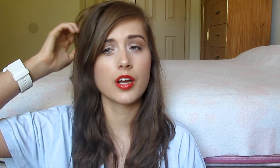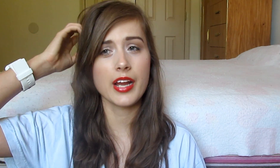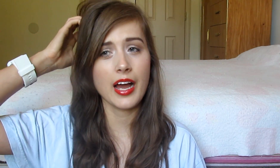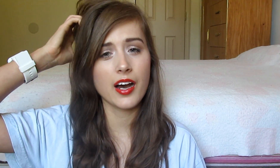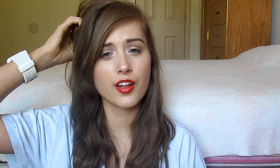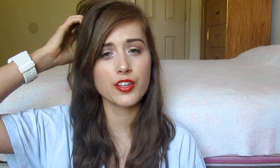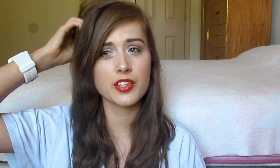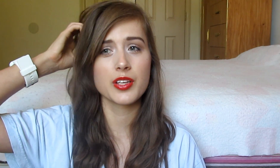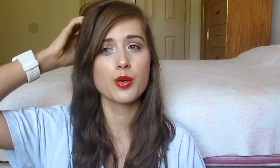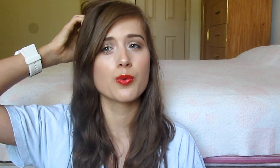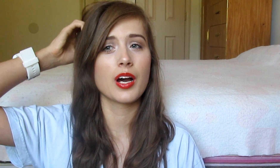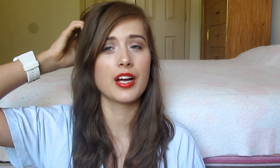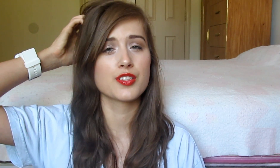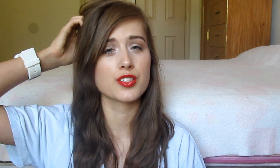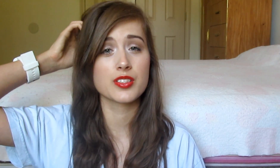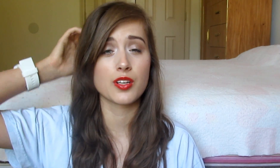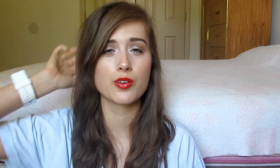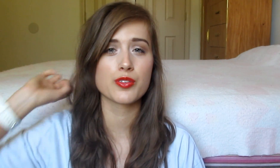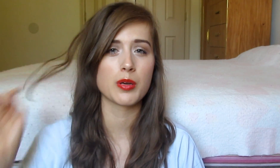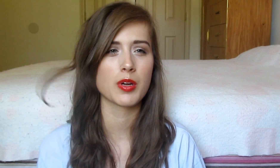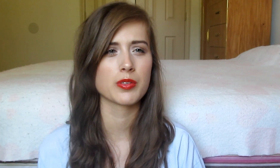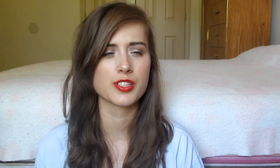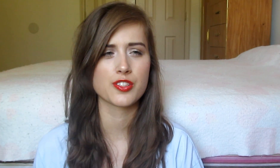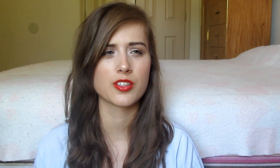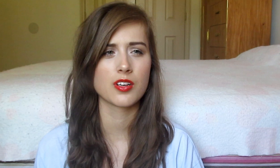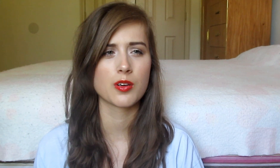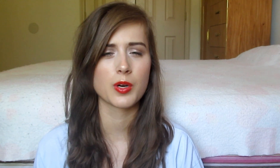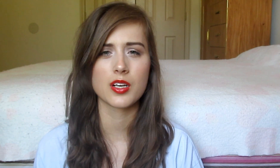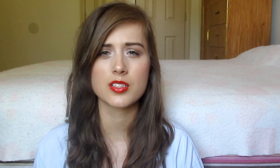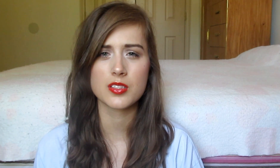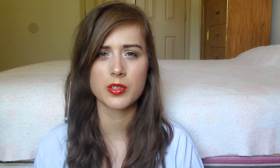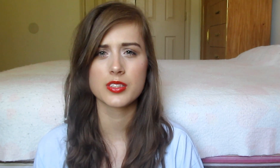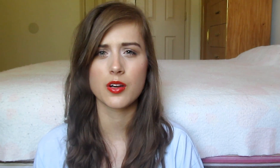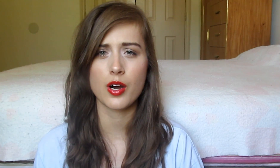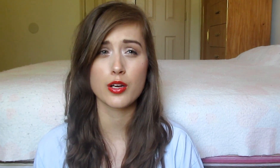So yeah, other than what I just told you, I’m not really sure what else is going on.